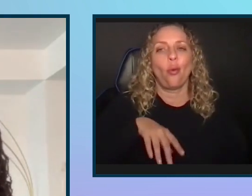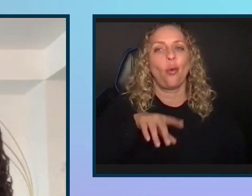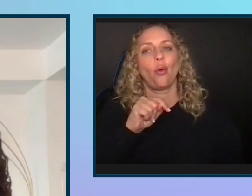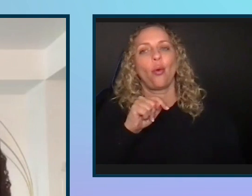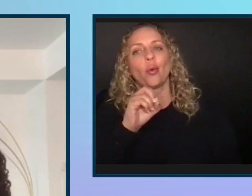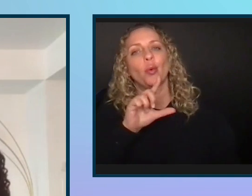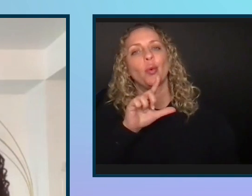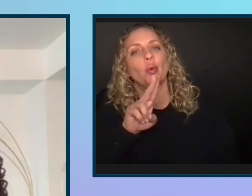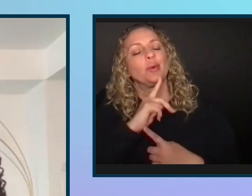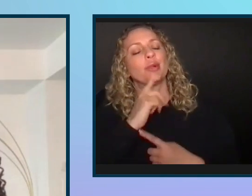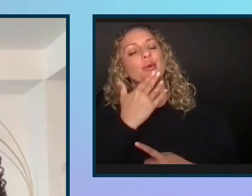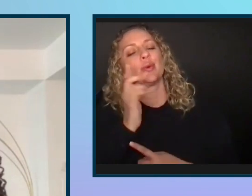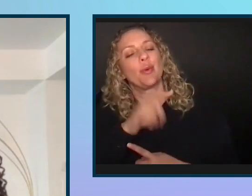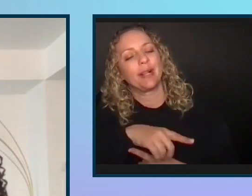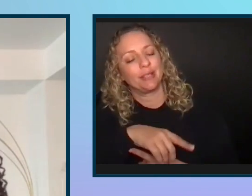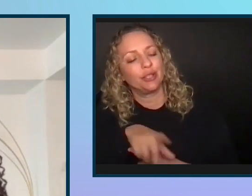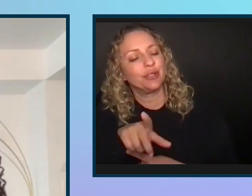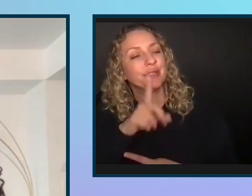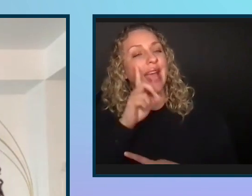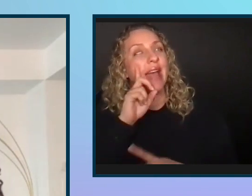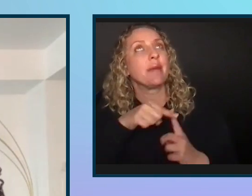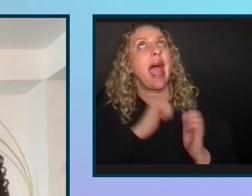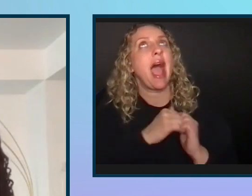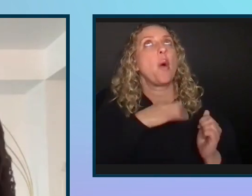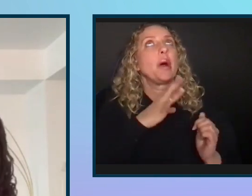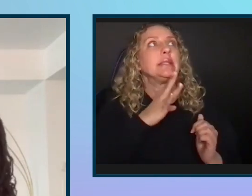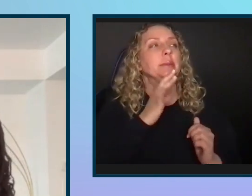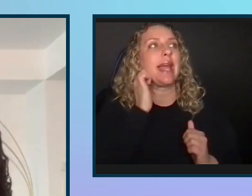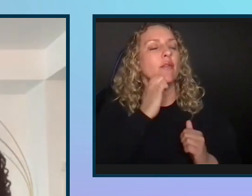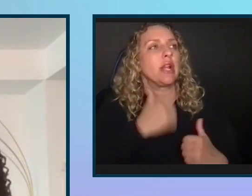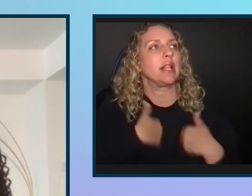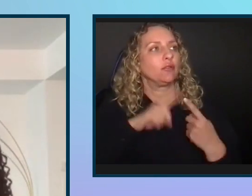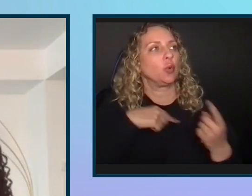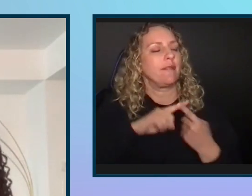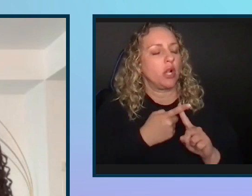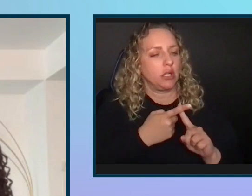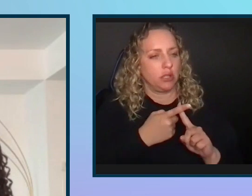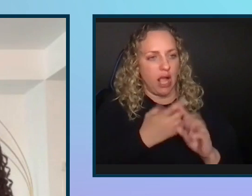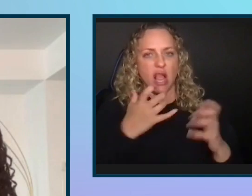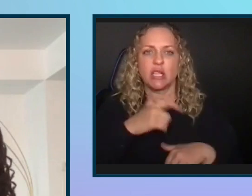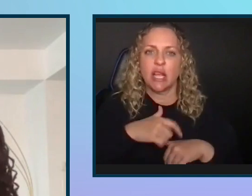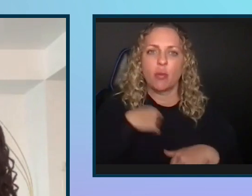is think about how I speak in everyday life to my friends, I think a lot of the time the content we see online uses this language,